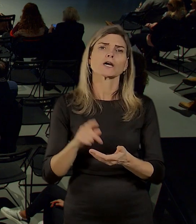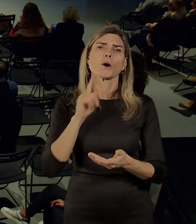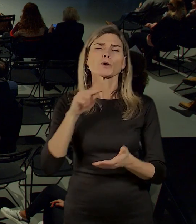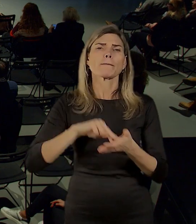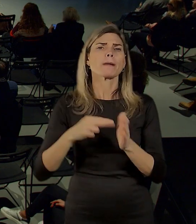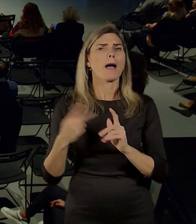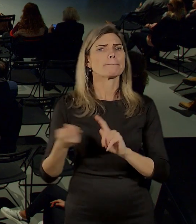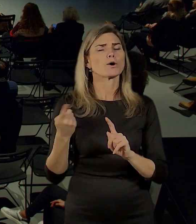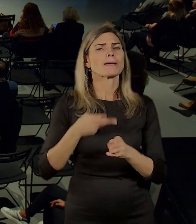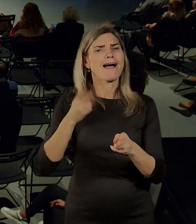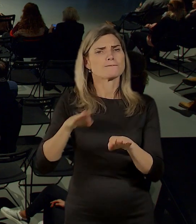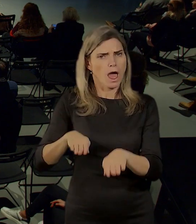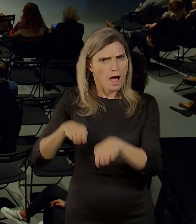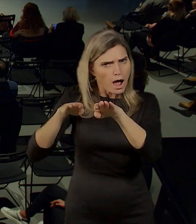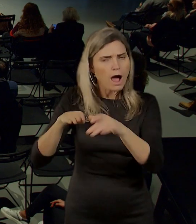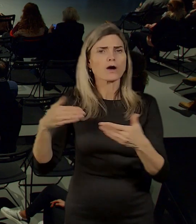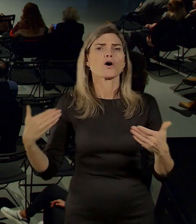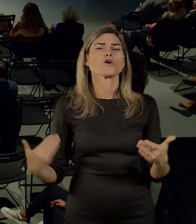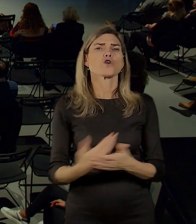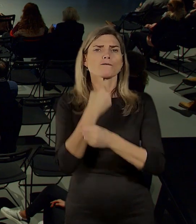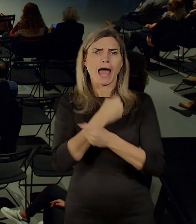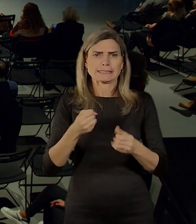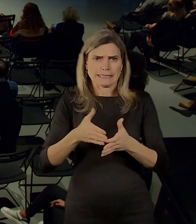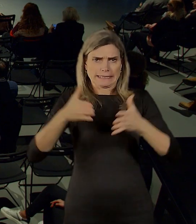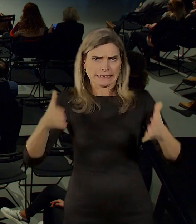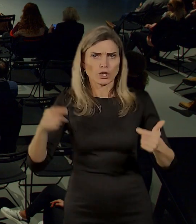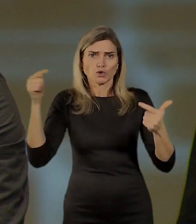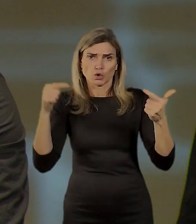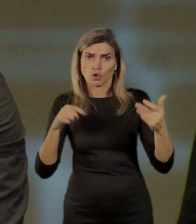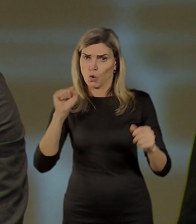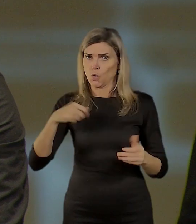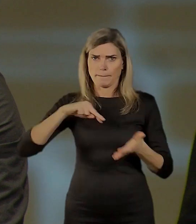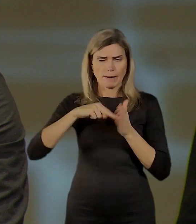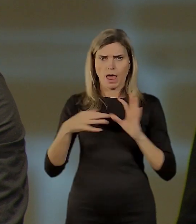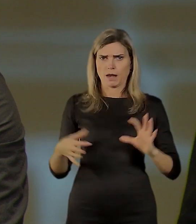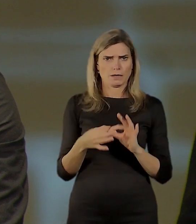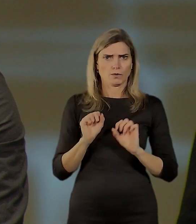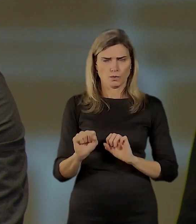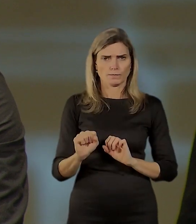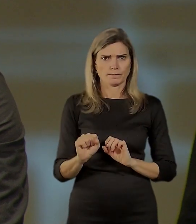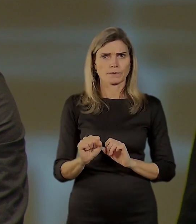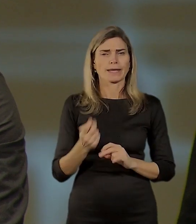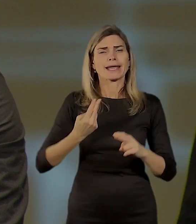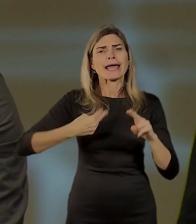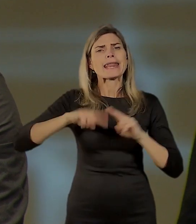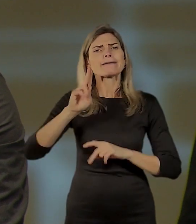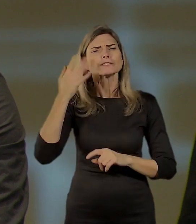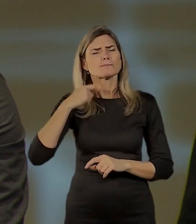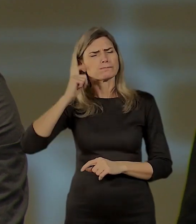or squares, but to come up with the phasing of the entire project. And to make it work even